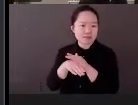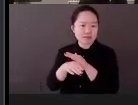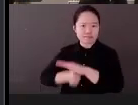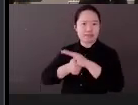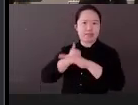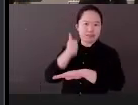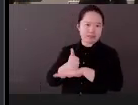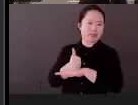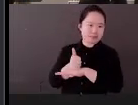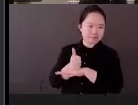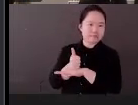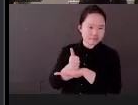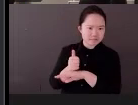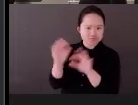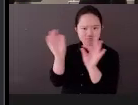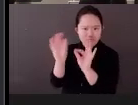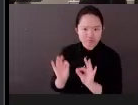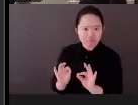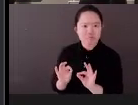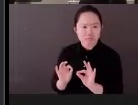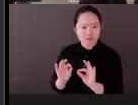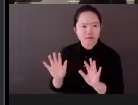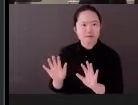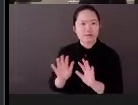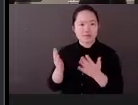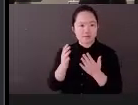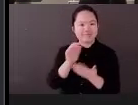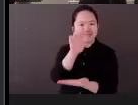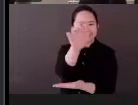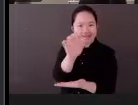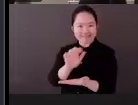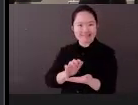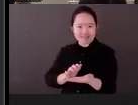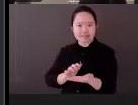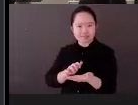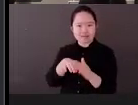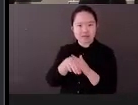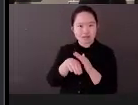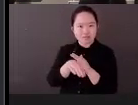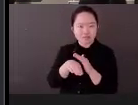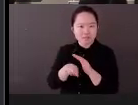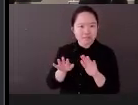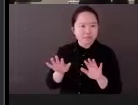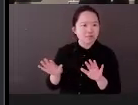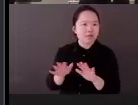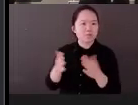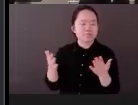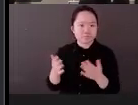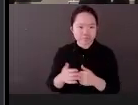display text. And there are two like